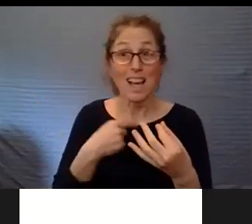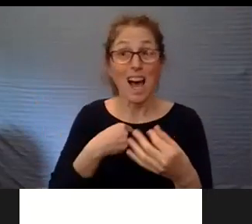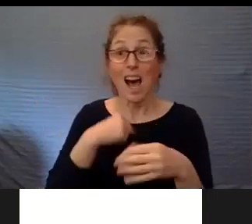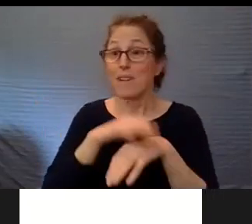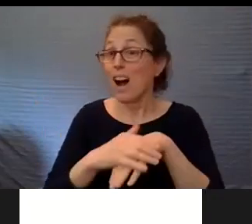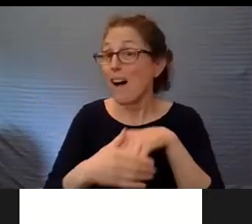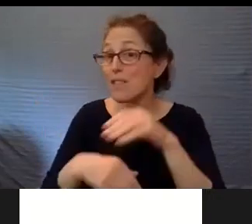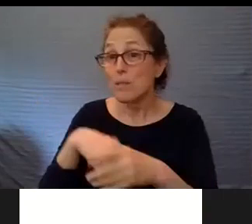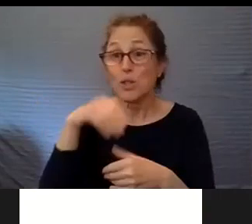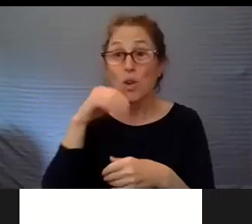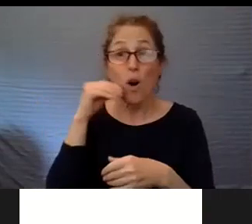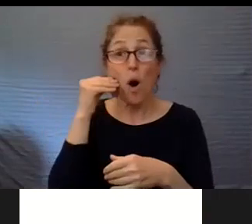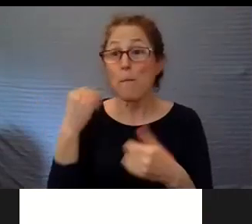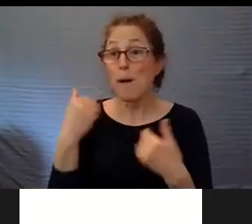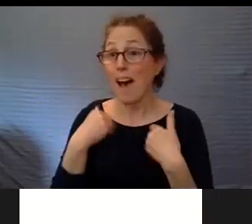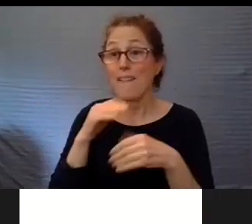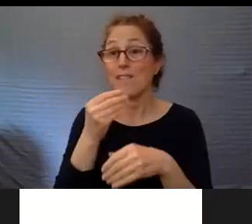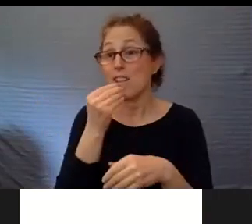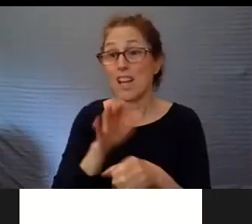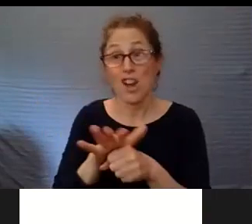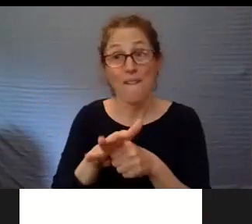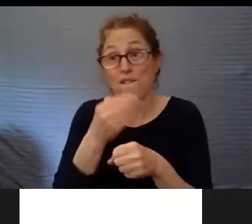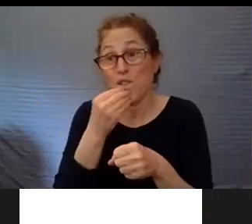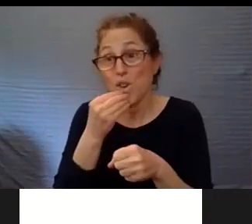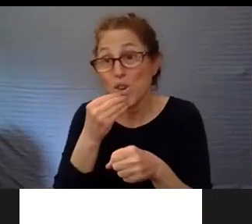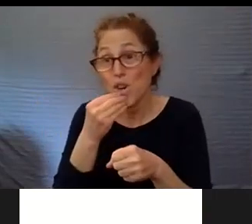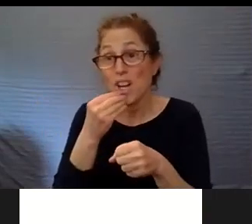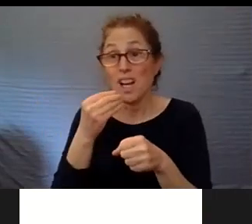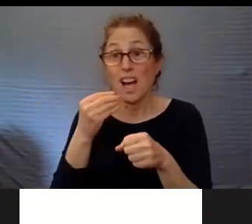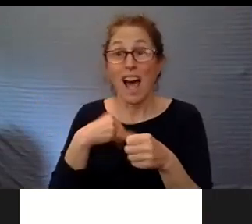with enough food and, you know, space, outdoor space.